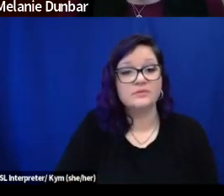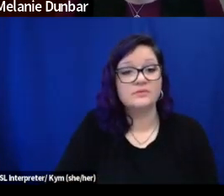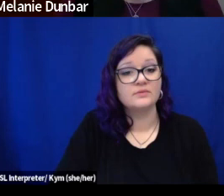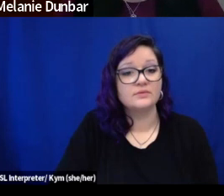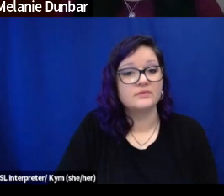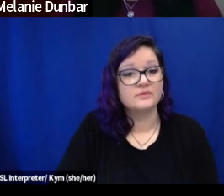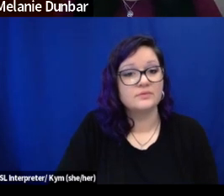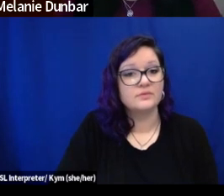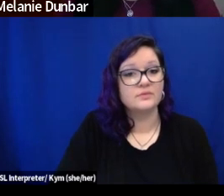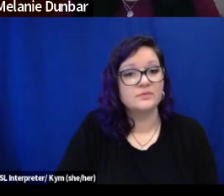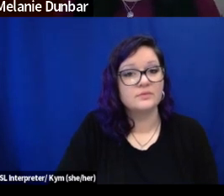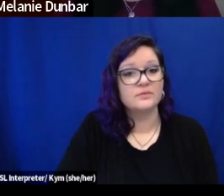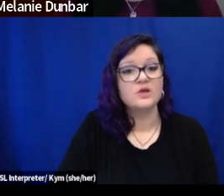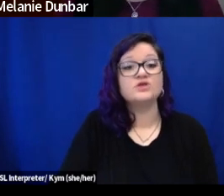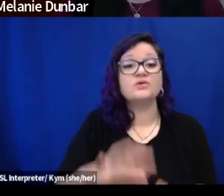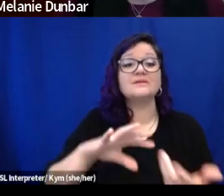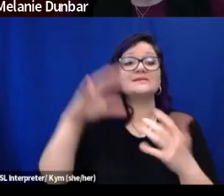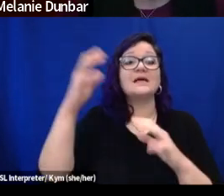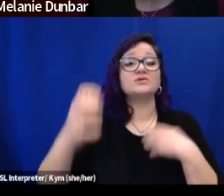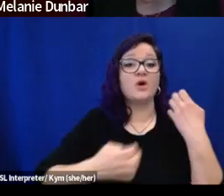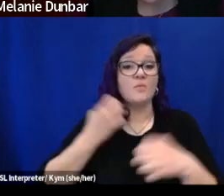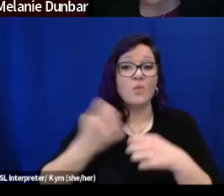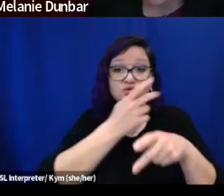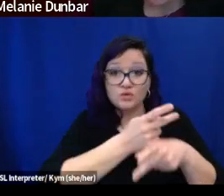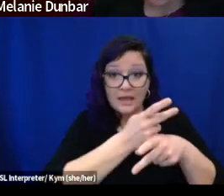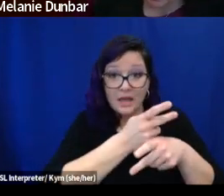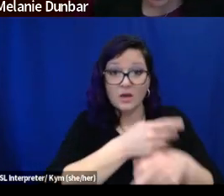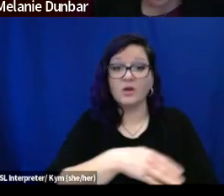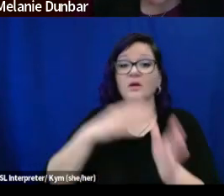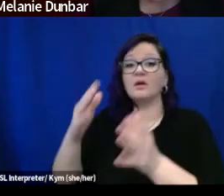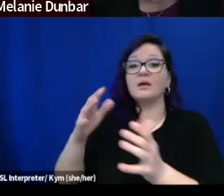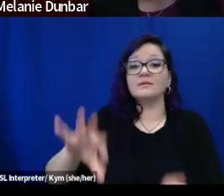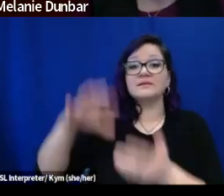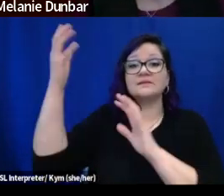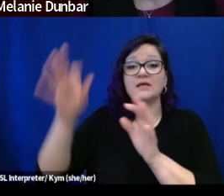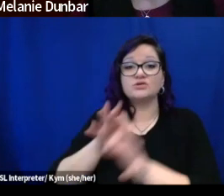In regard to disaster emotional care and disaster spiritual care, there are also things that make